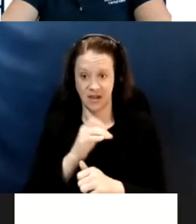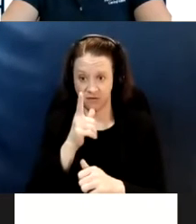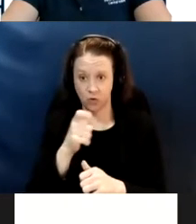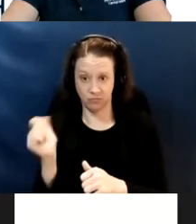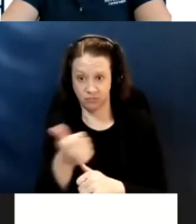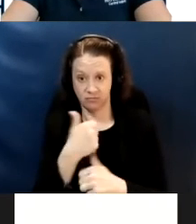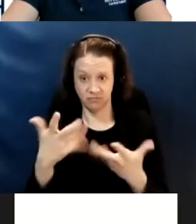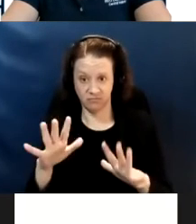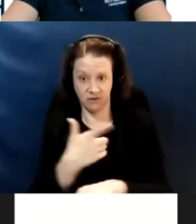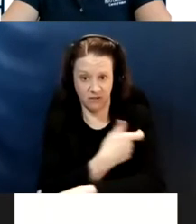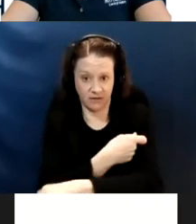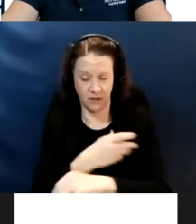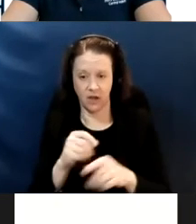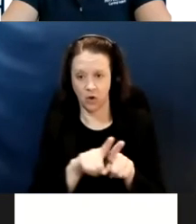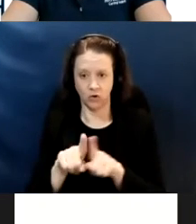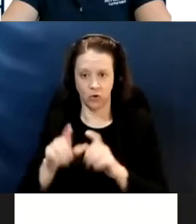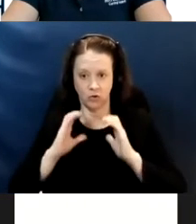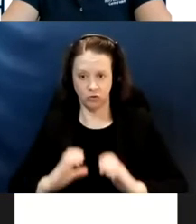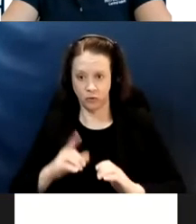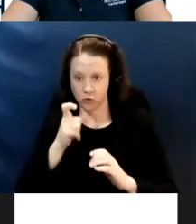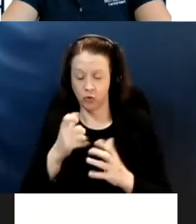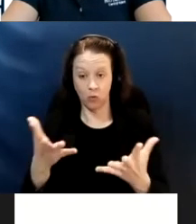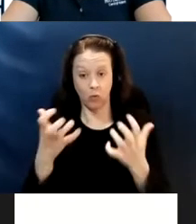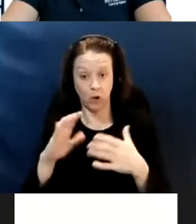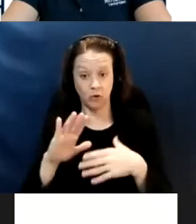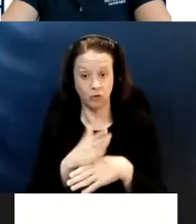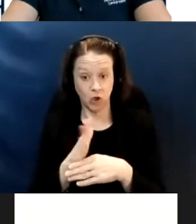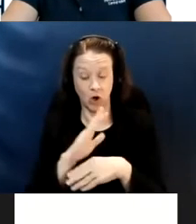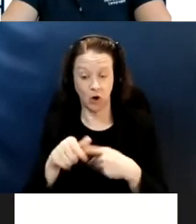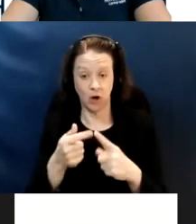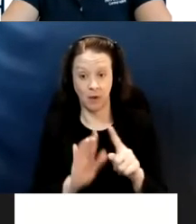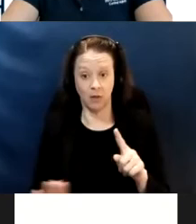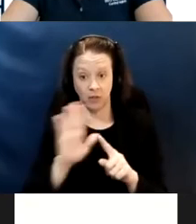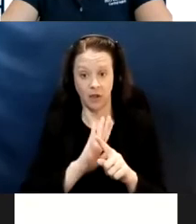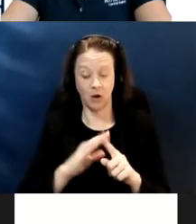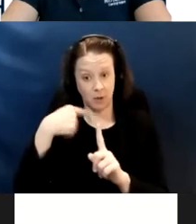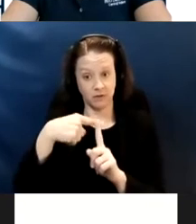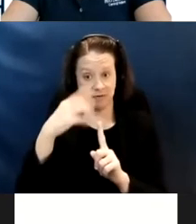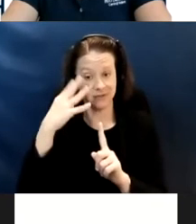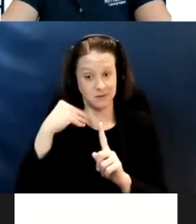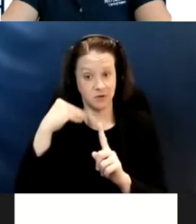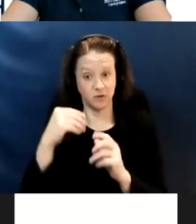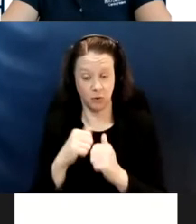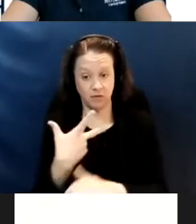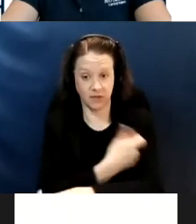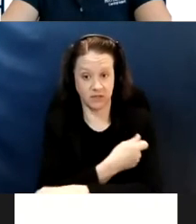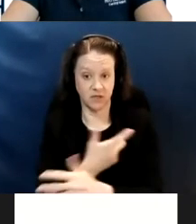and also consumers who want to share about their positive experiences about getting the vaccine.